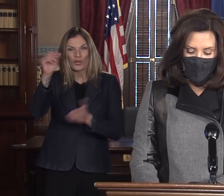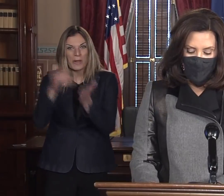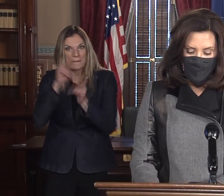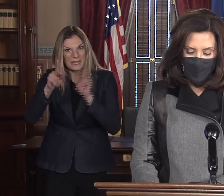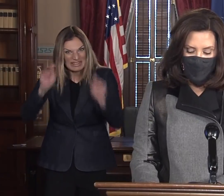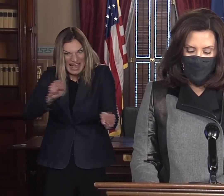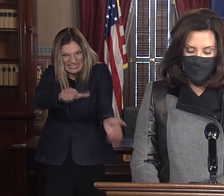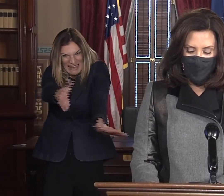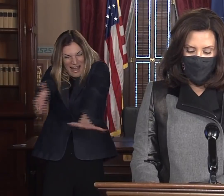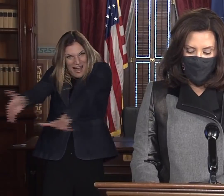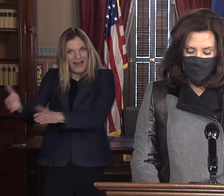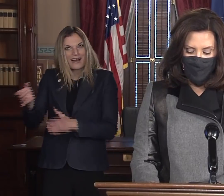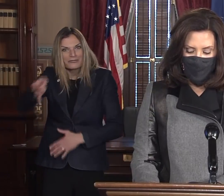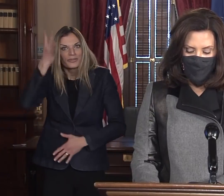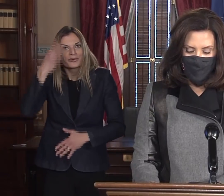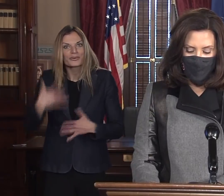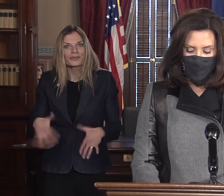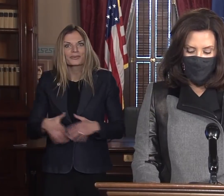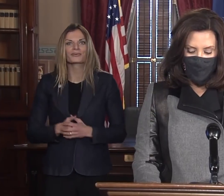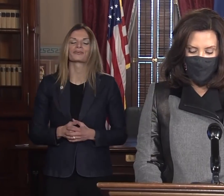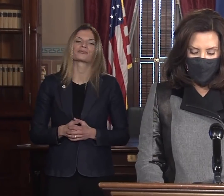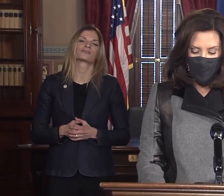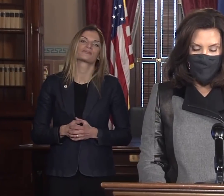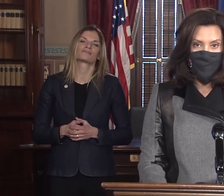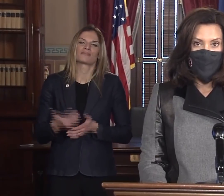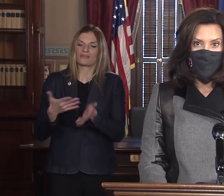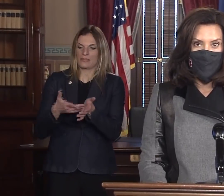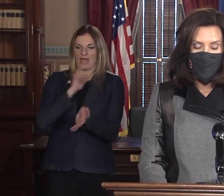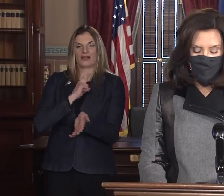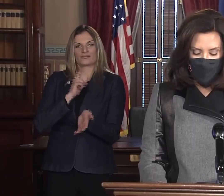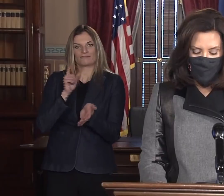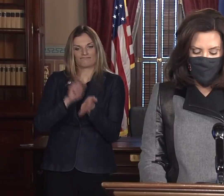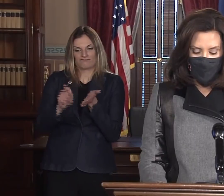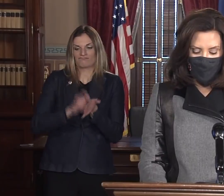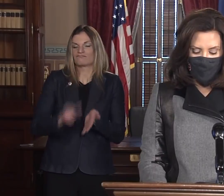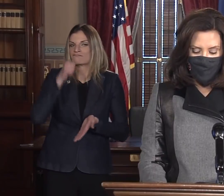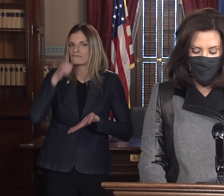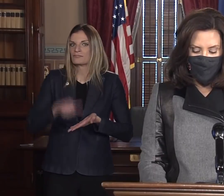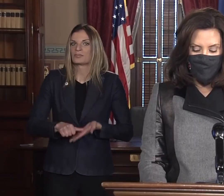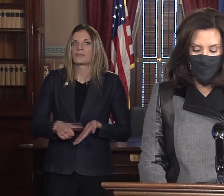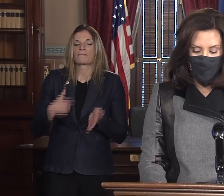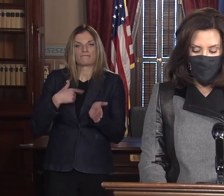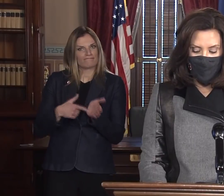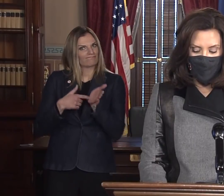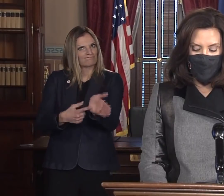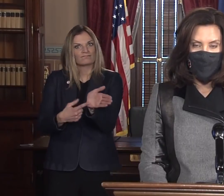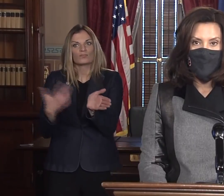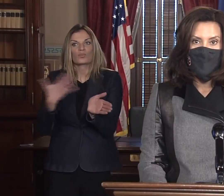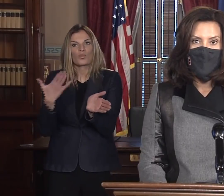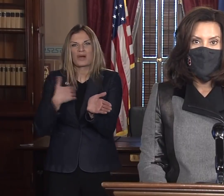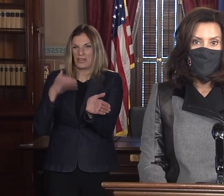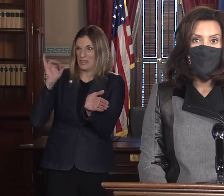MORE MICHIGANERS WILL DIE FROM THIS VIRUS. AND THEY STATE IN THE LETTER